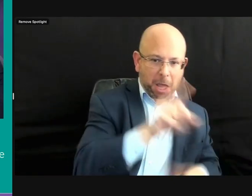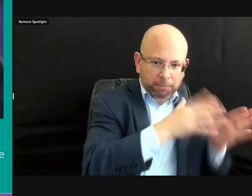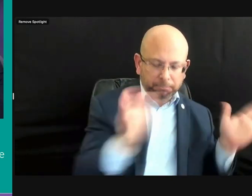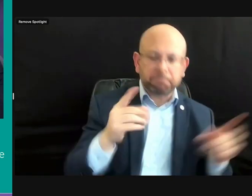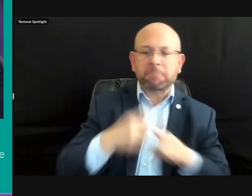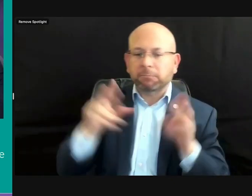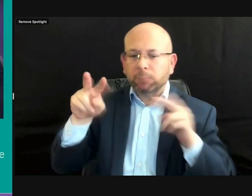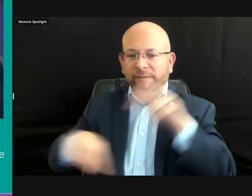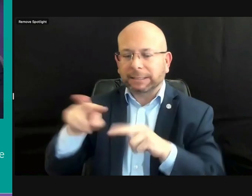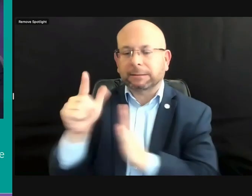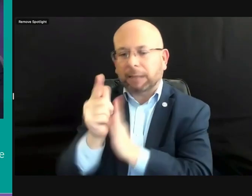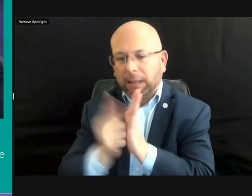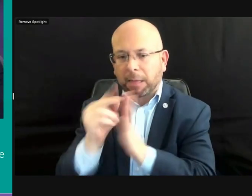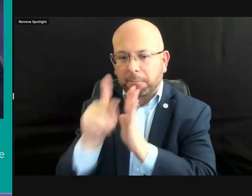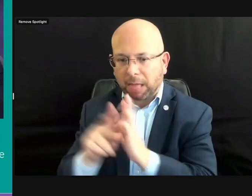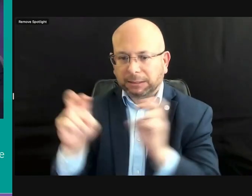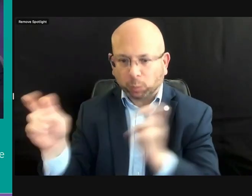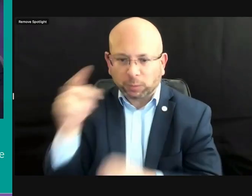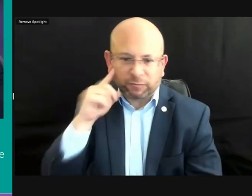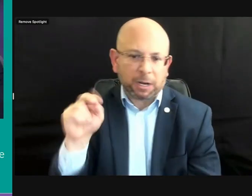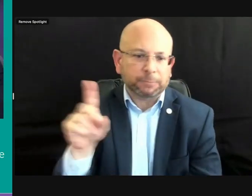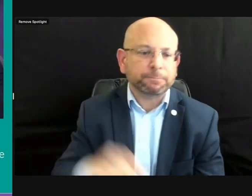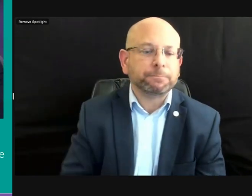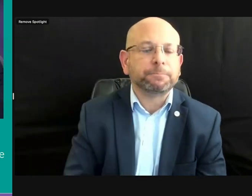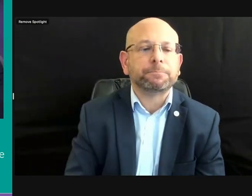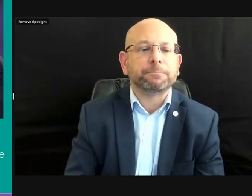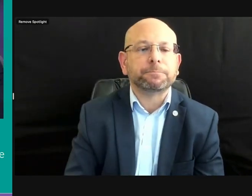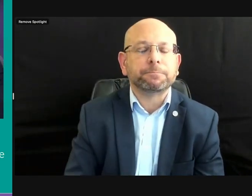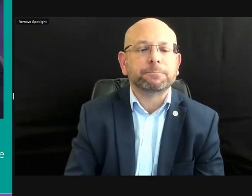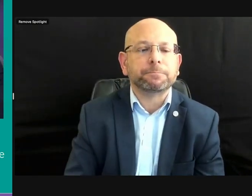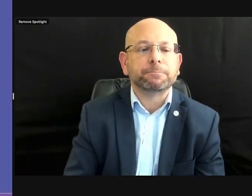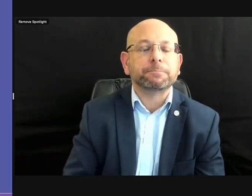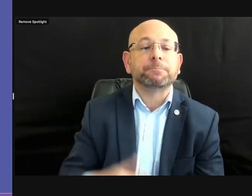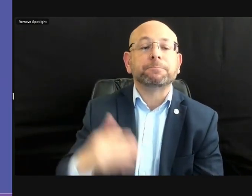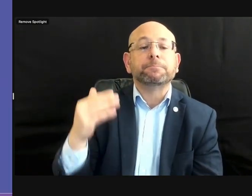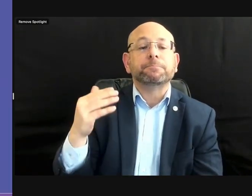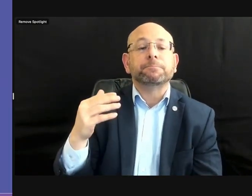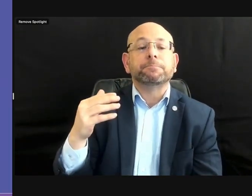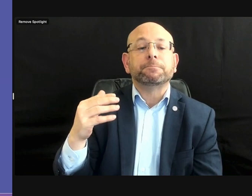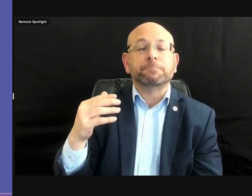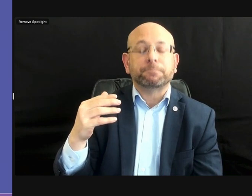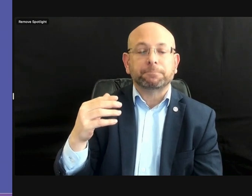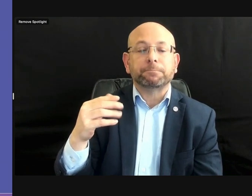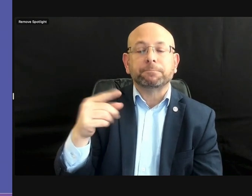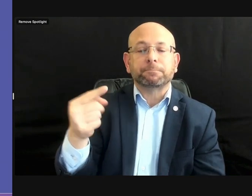one as the CEO of NAD. And second, I also oversee legal and policy issues for NAD.